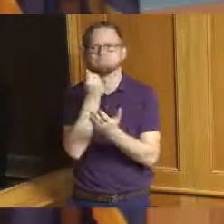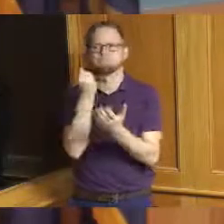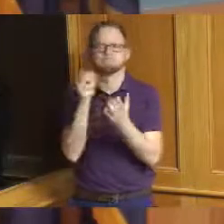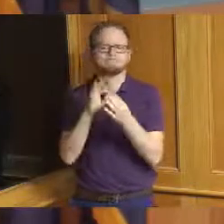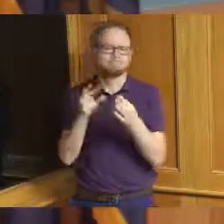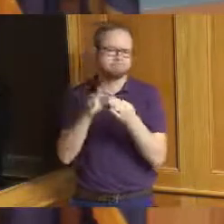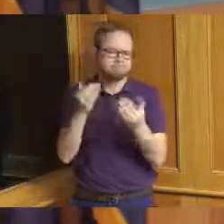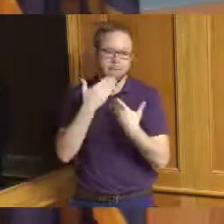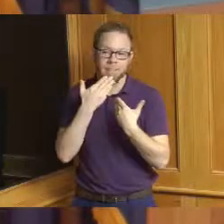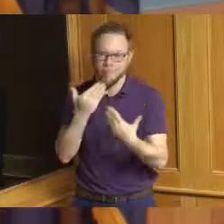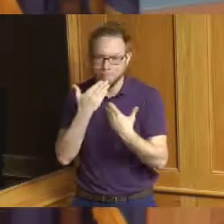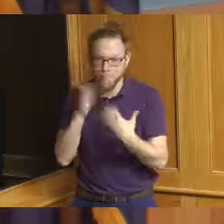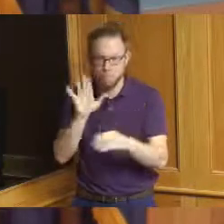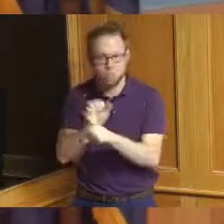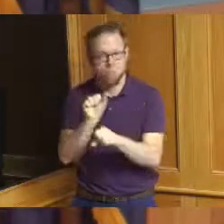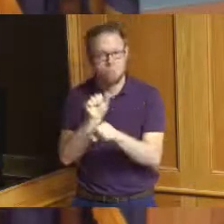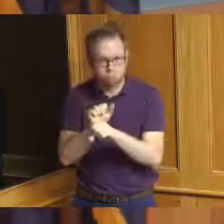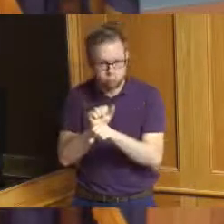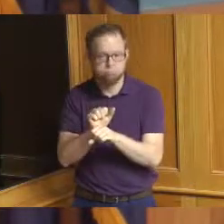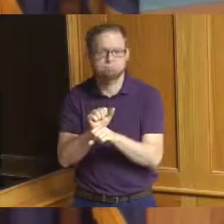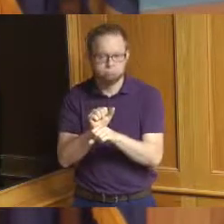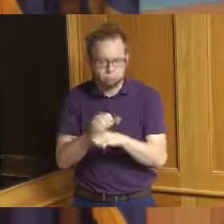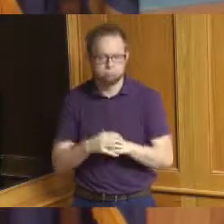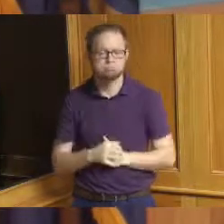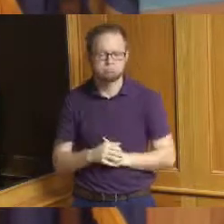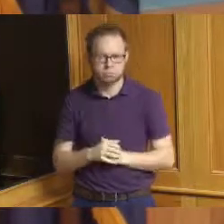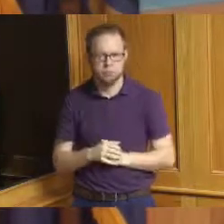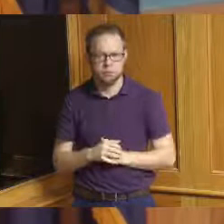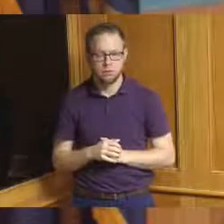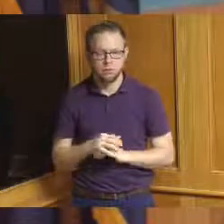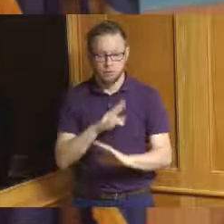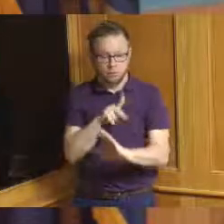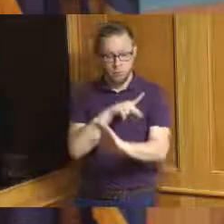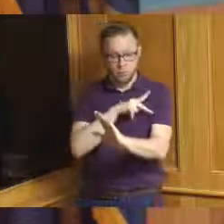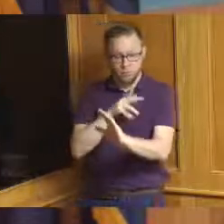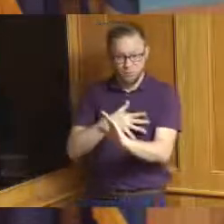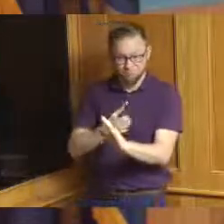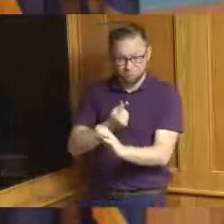for all the work and i just want to personally thank you this is my first